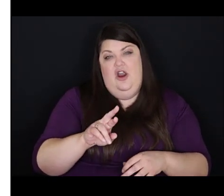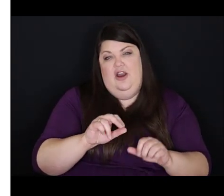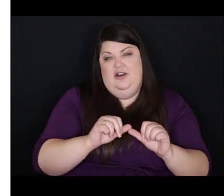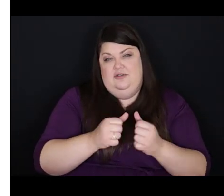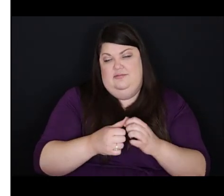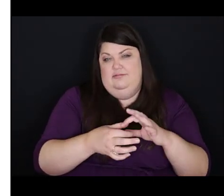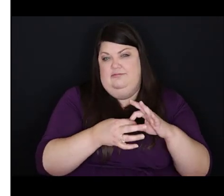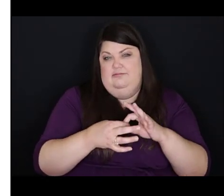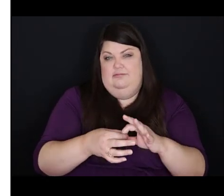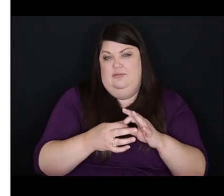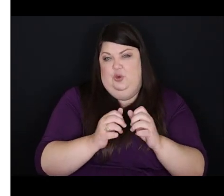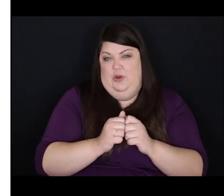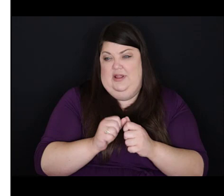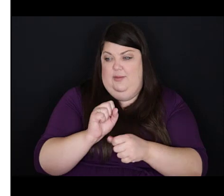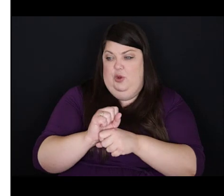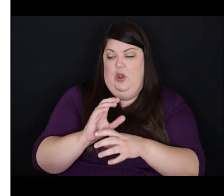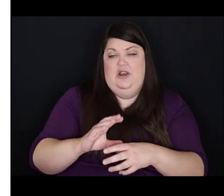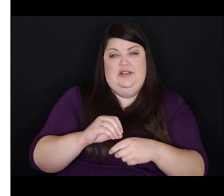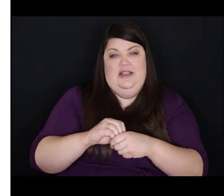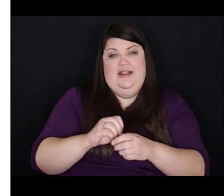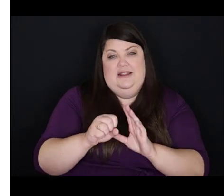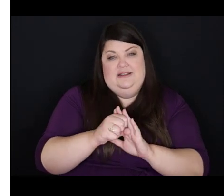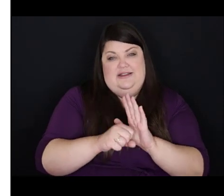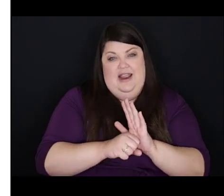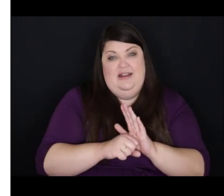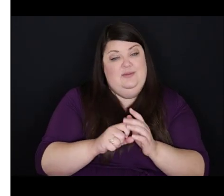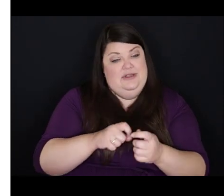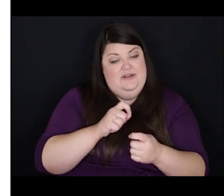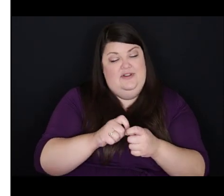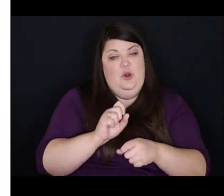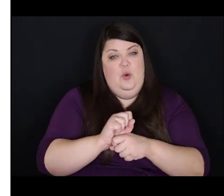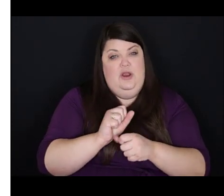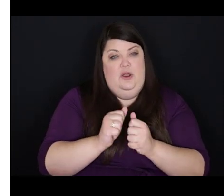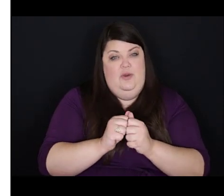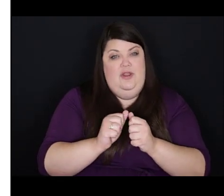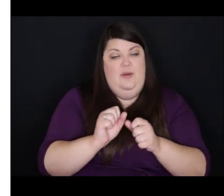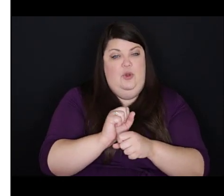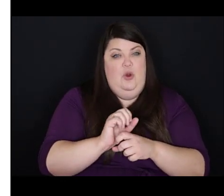in the State, and specifically working with employers to identify opportunities